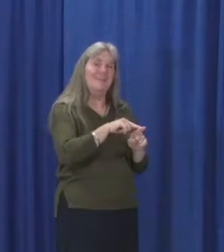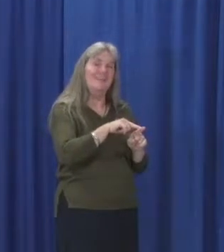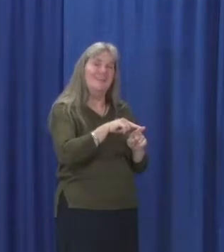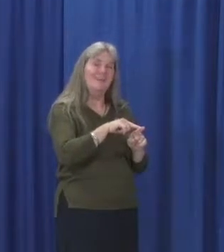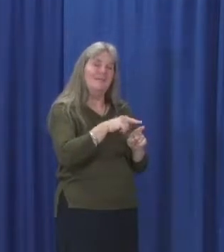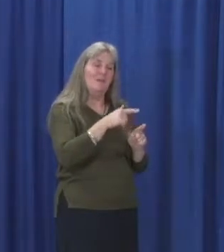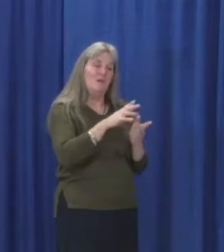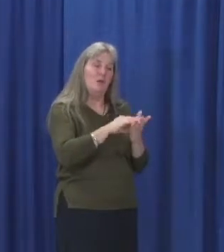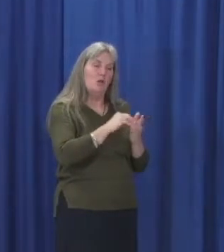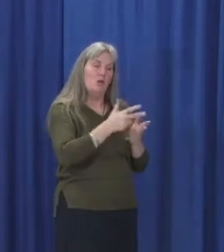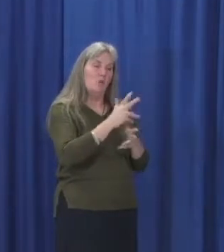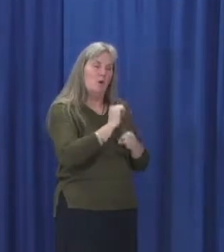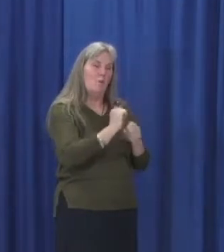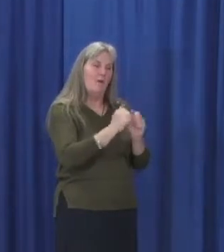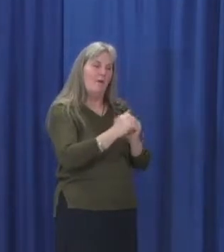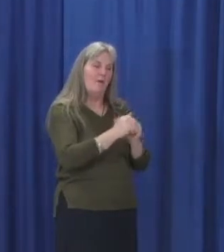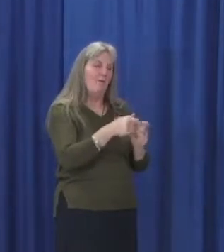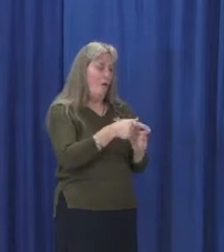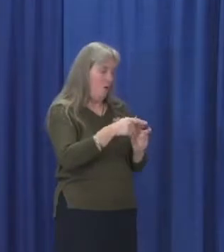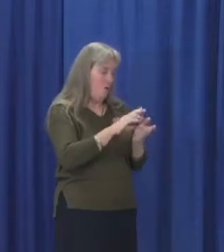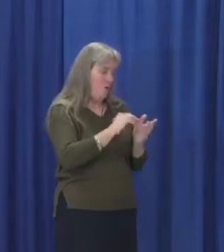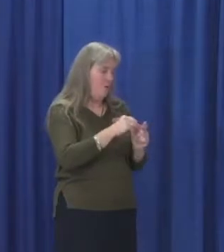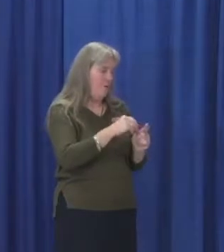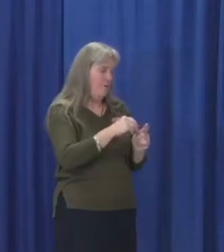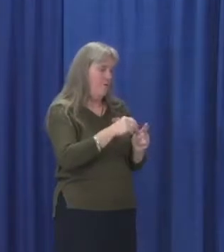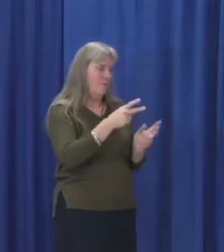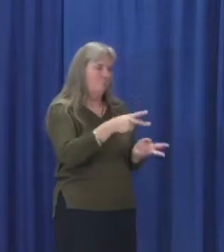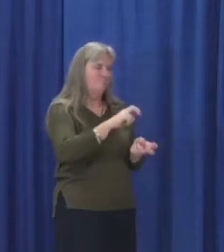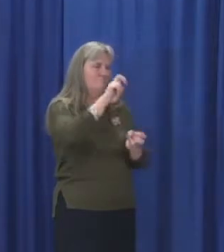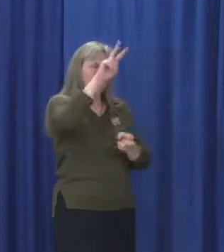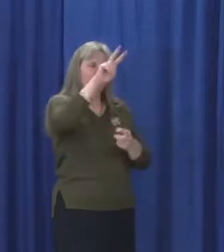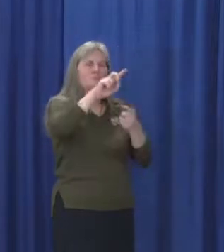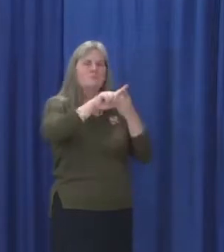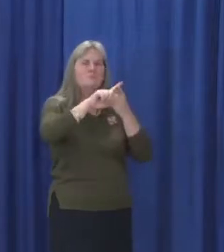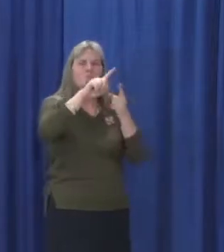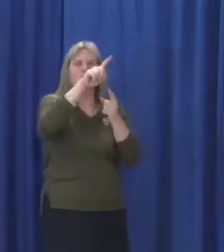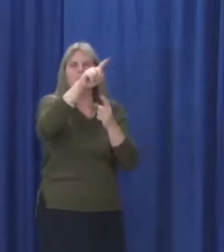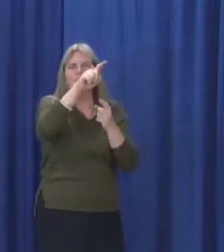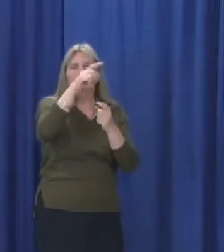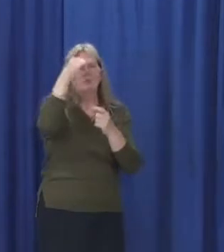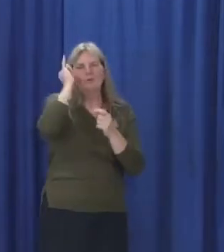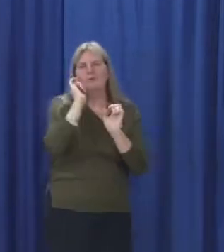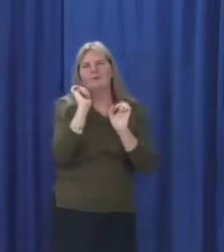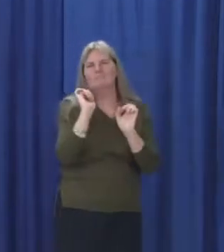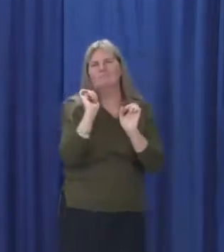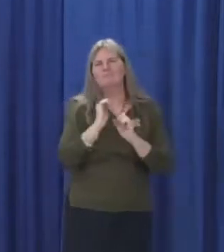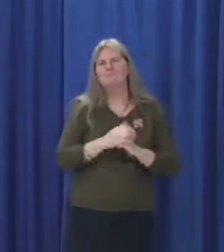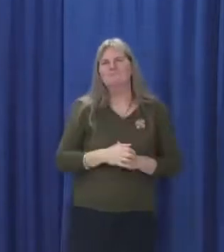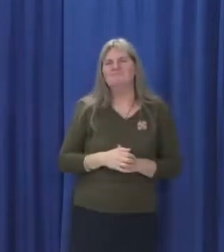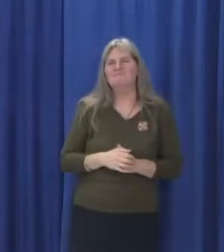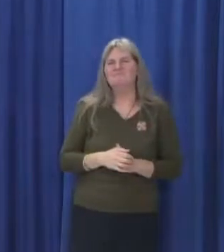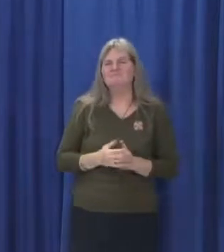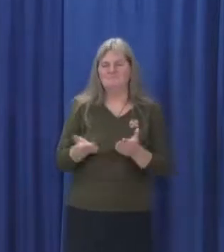have a jurisdiction we can work with and apply solutions from. We will now